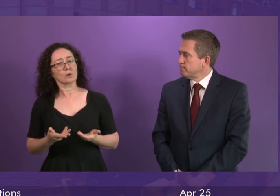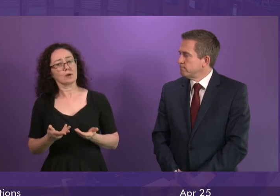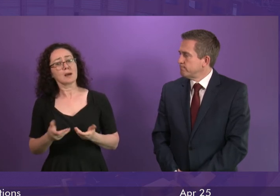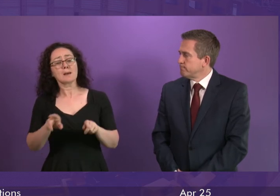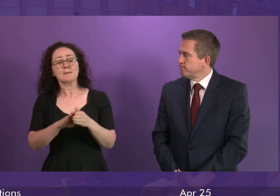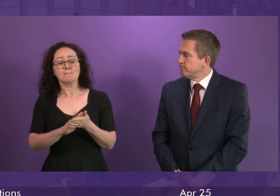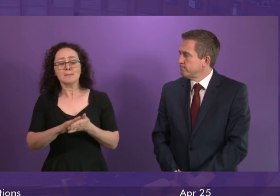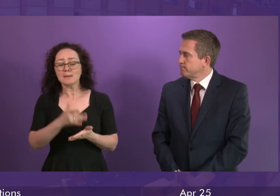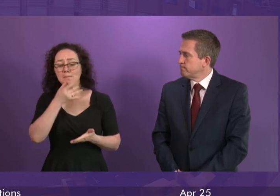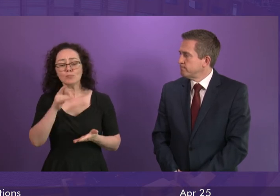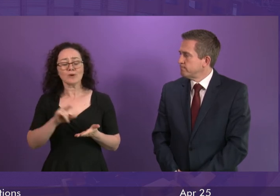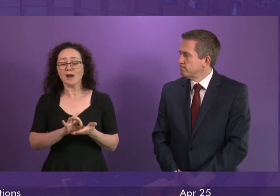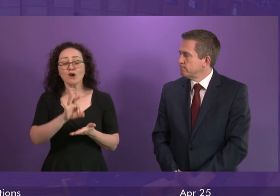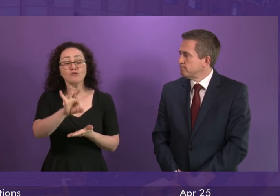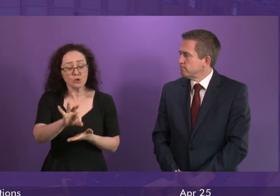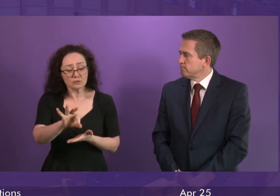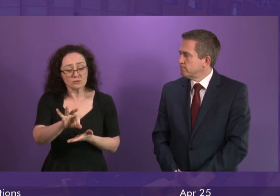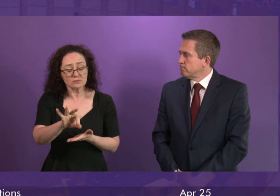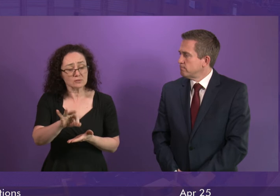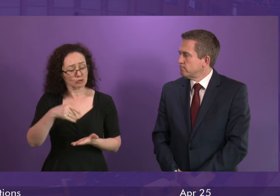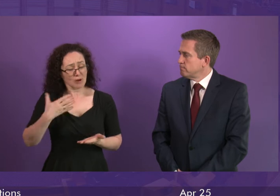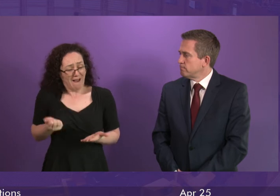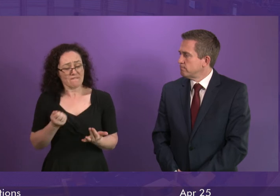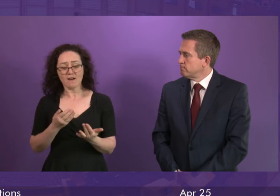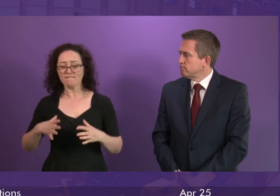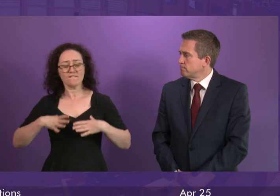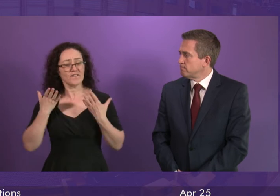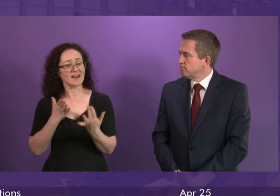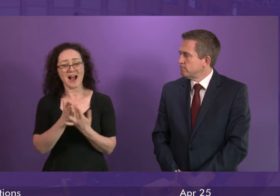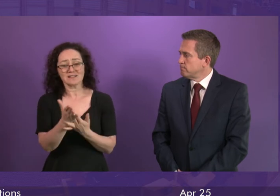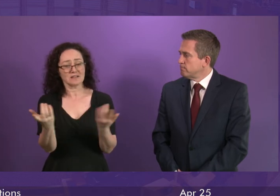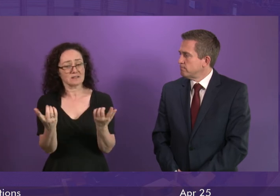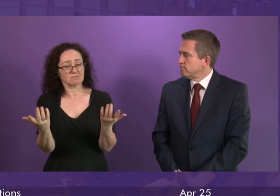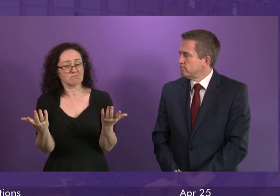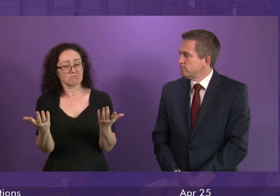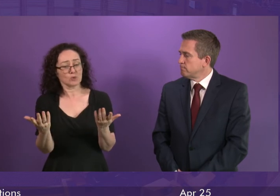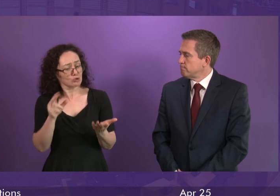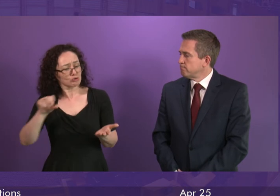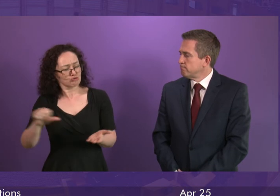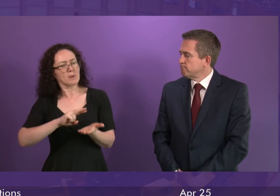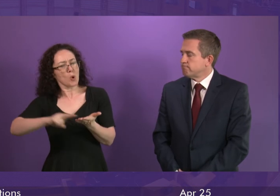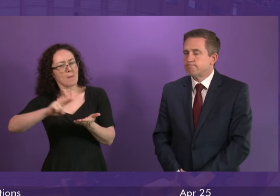products that they cannot afford. Free access should be the norm everywhere in Scotland.